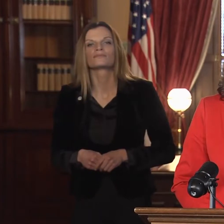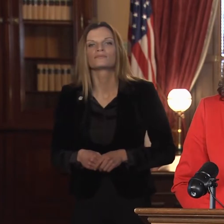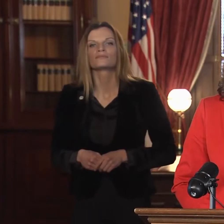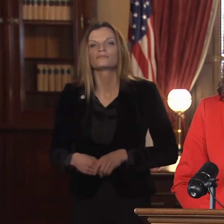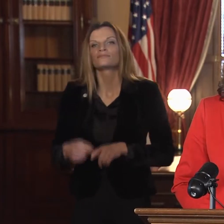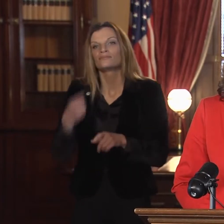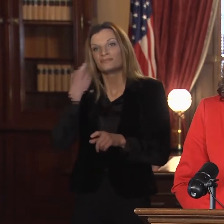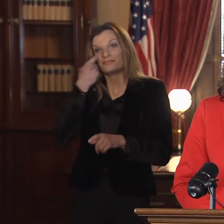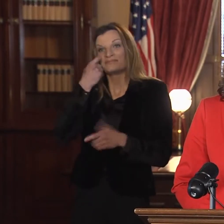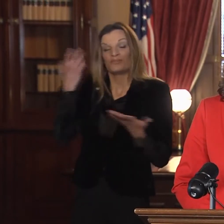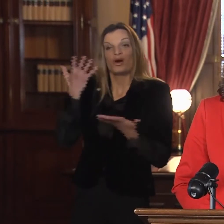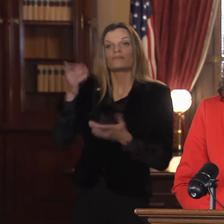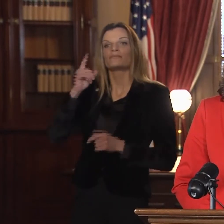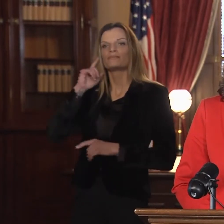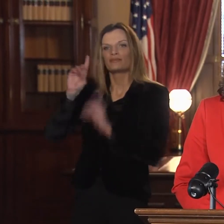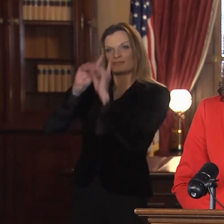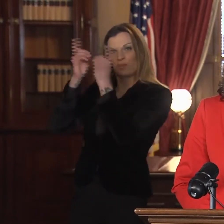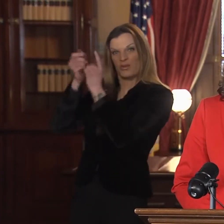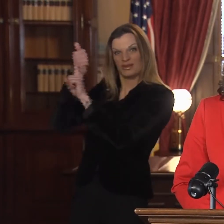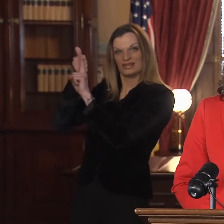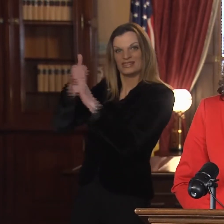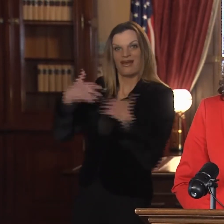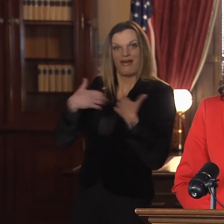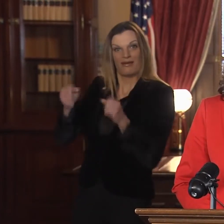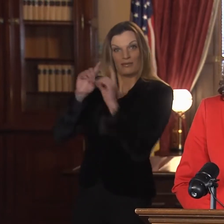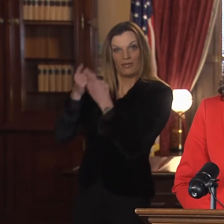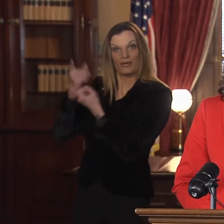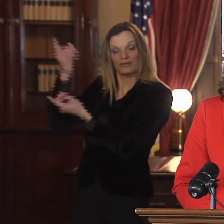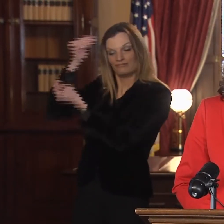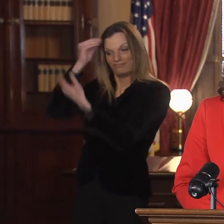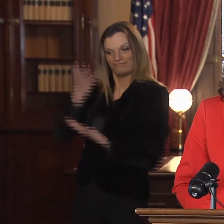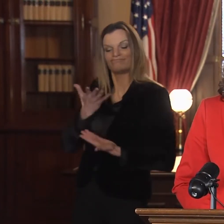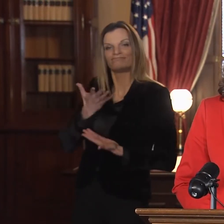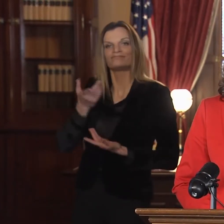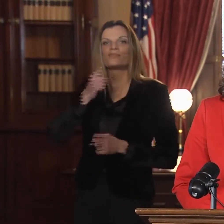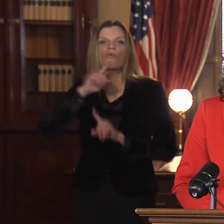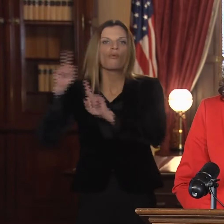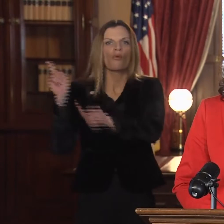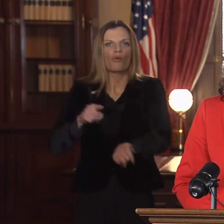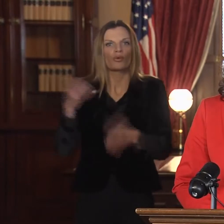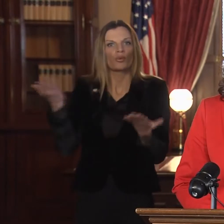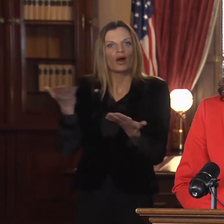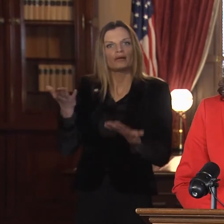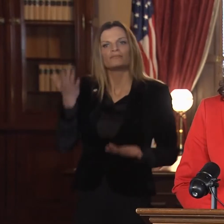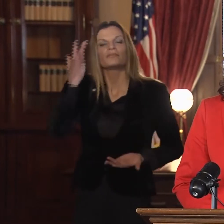TEMPORARILY LIMITING INDOOR GATHERINGS WHERE COVID-19 CAN